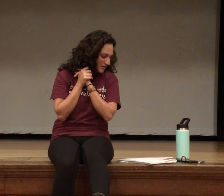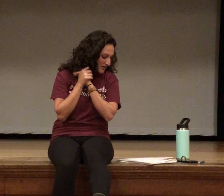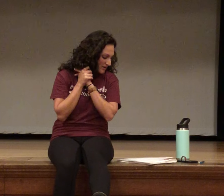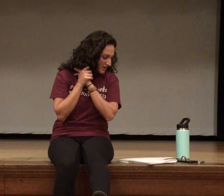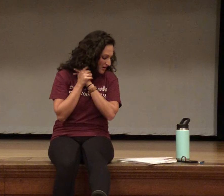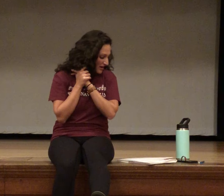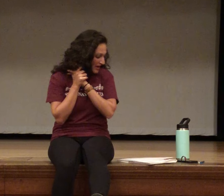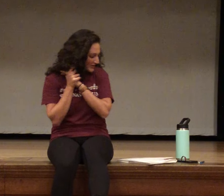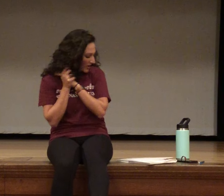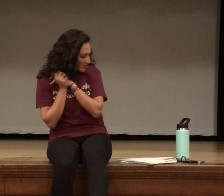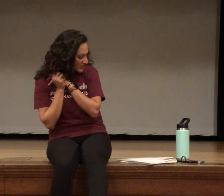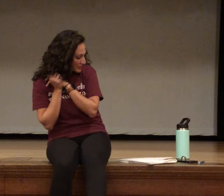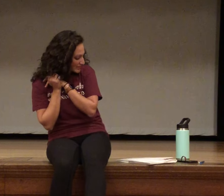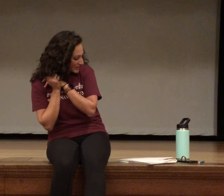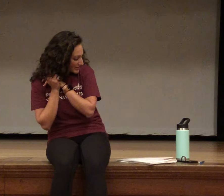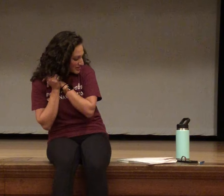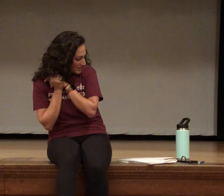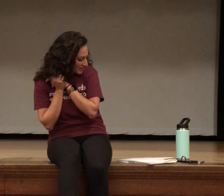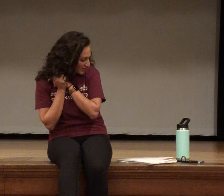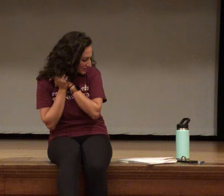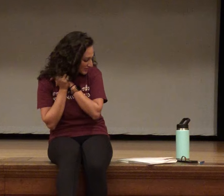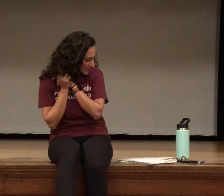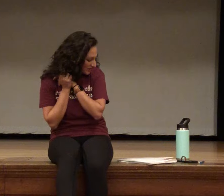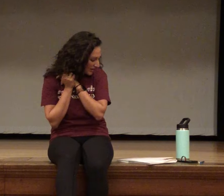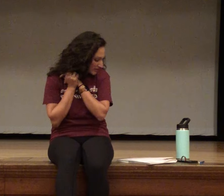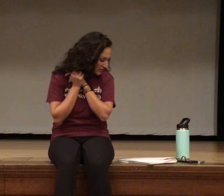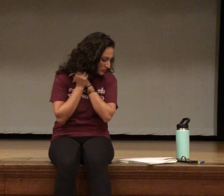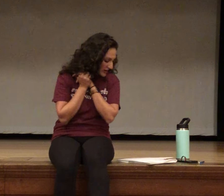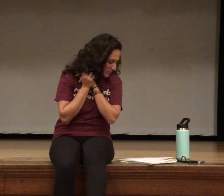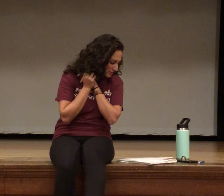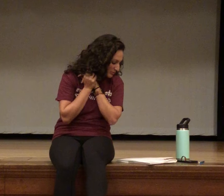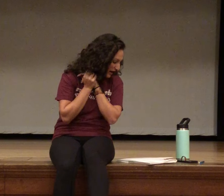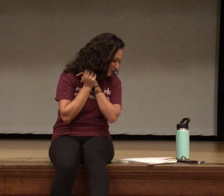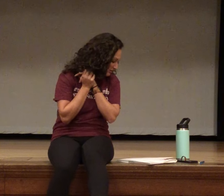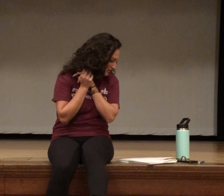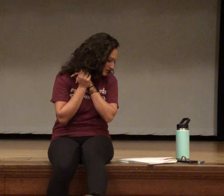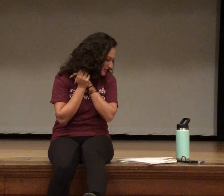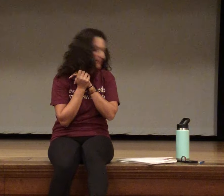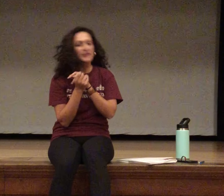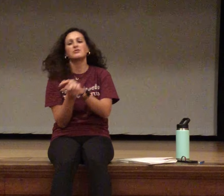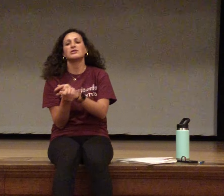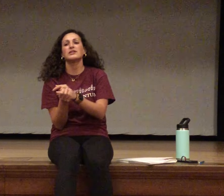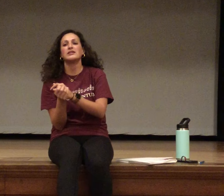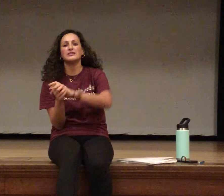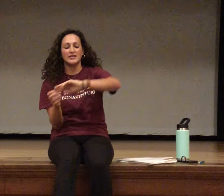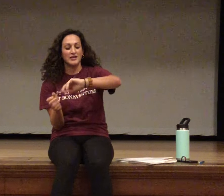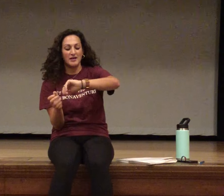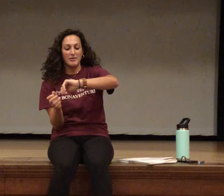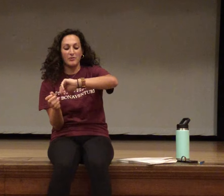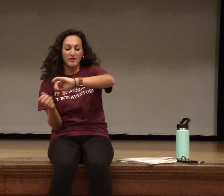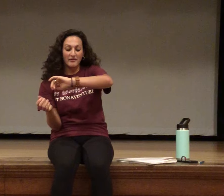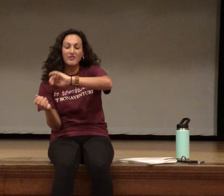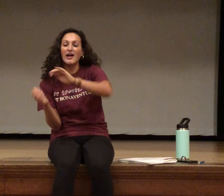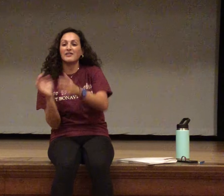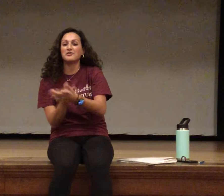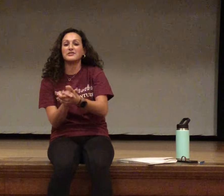um and the other thing we did is ASL grammar is backwards last one is man we're flying through